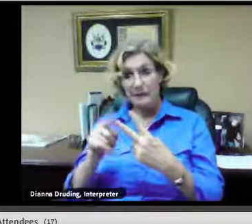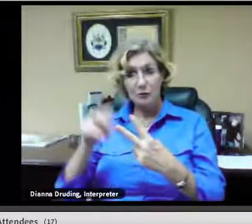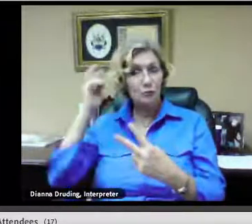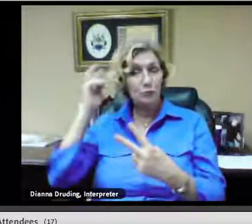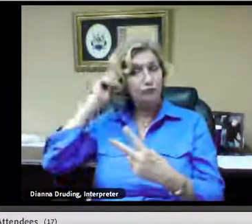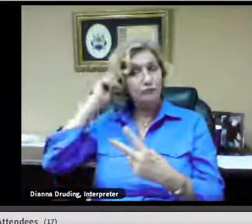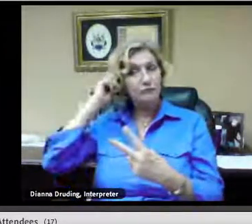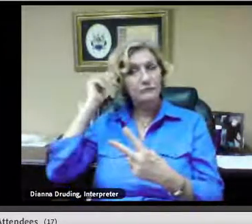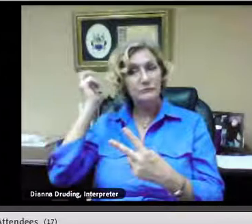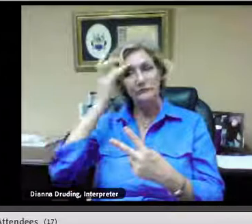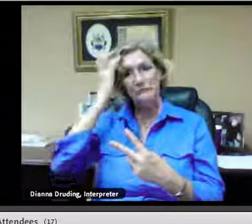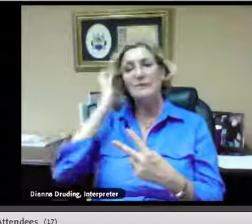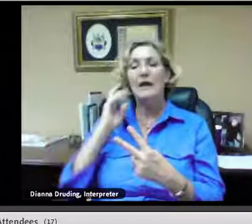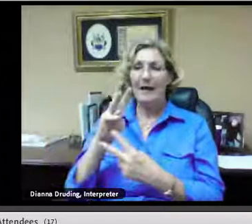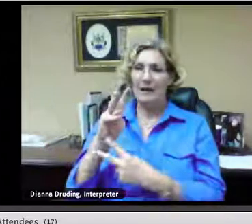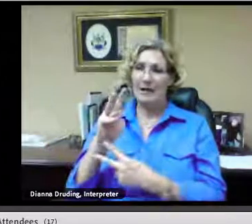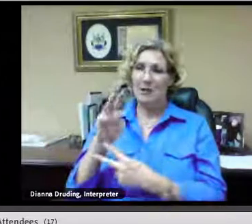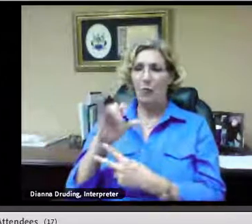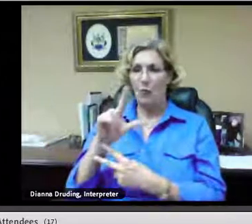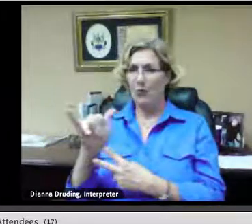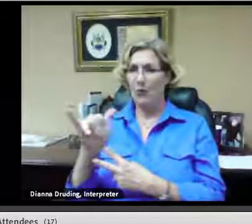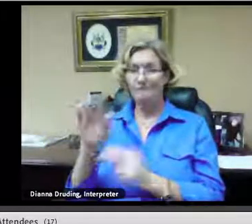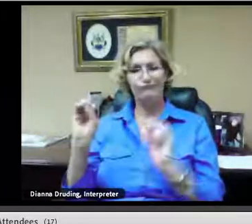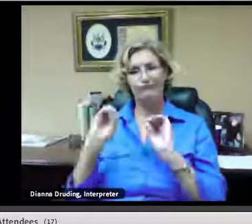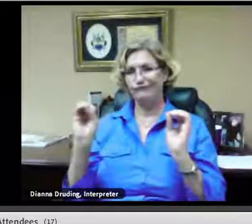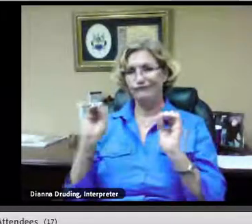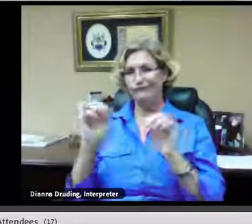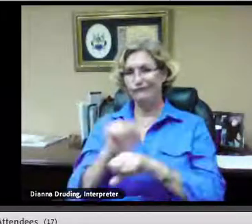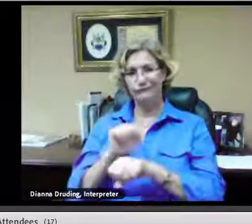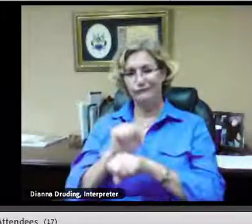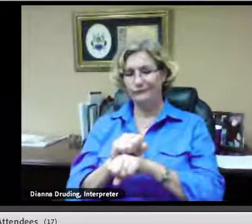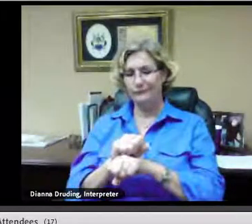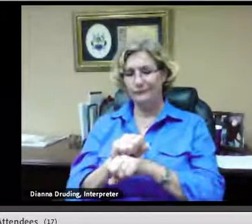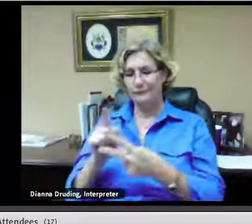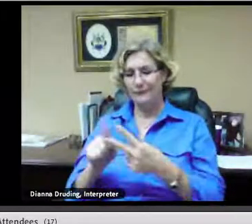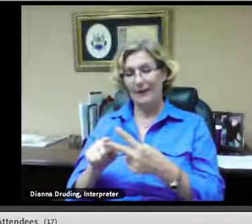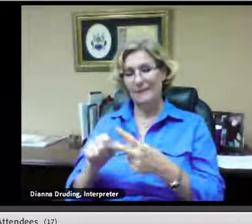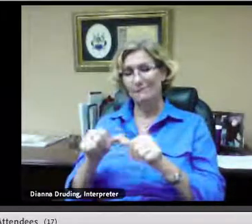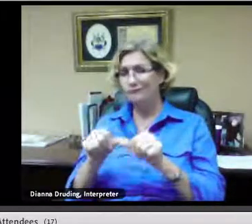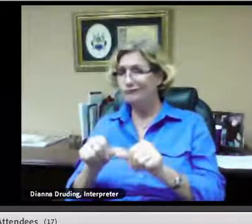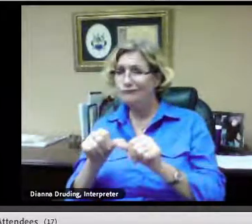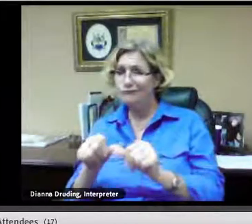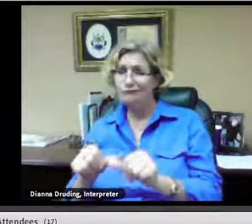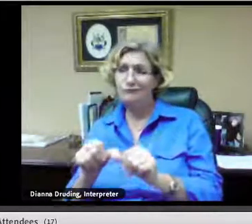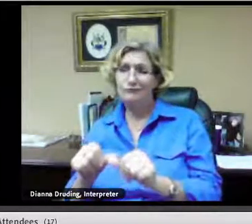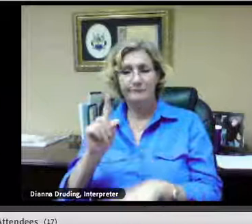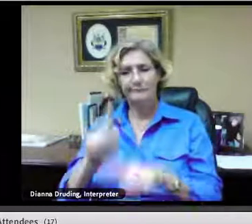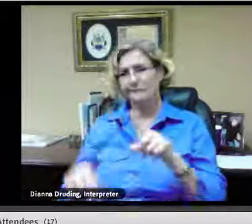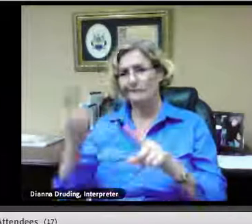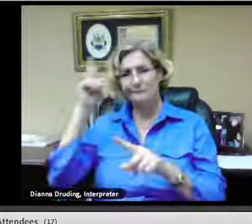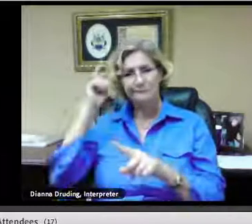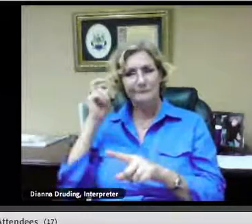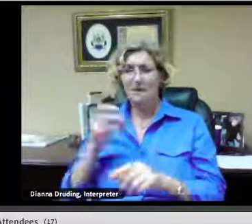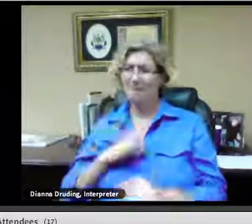and he continued to really not be able to hear. That's okay. In Special Olympics, we learned how to sign. He was primarily a basketball player.